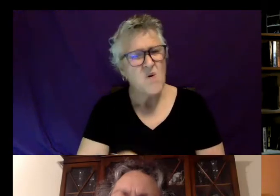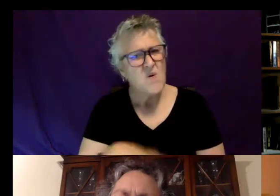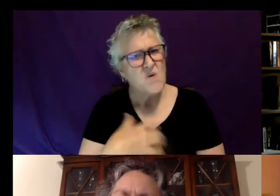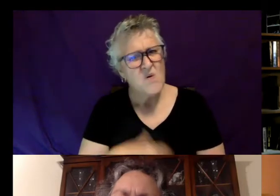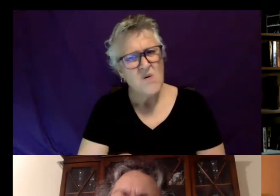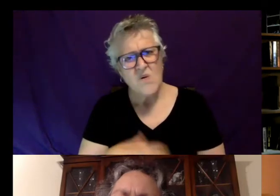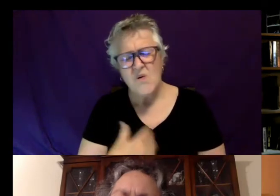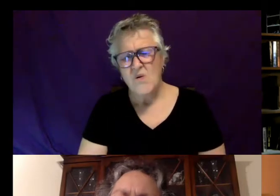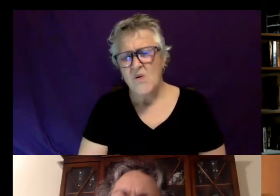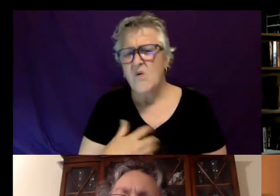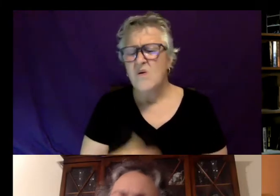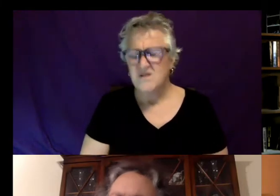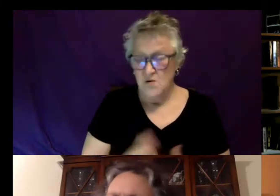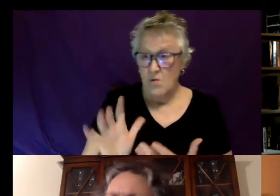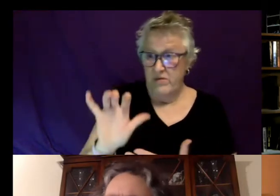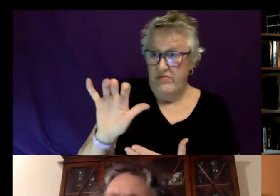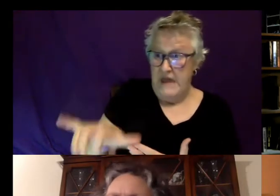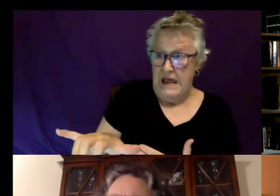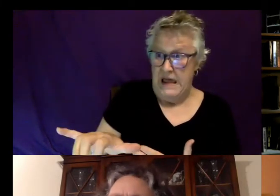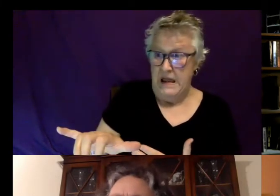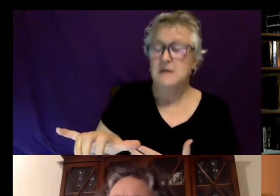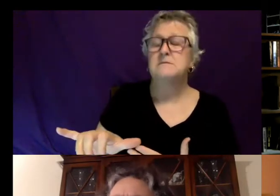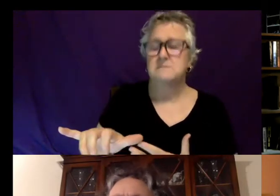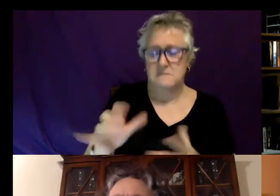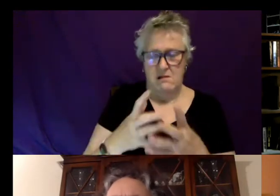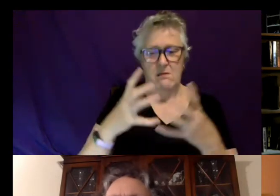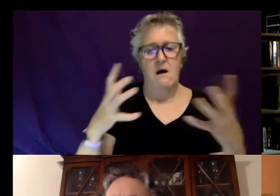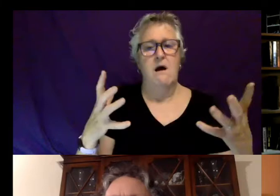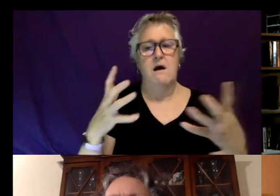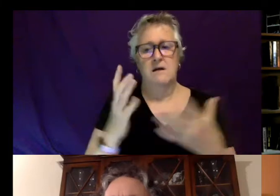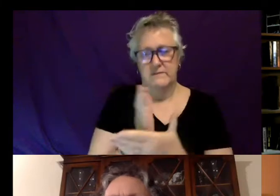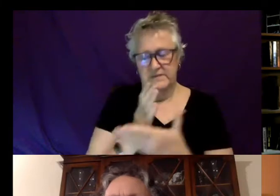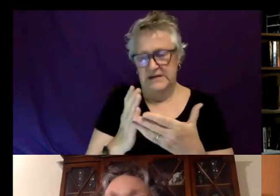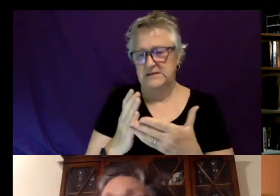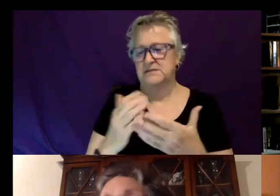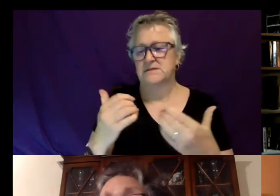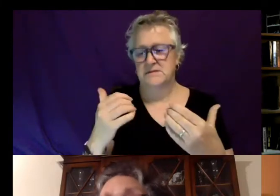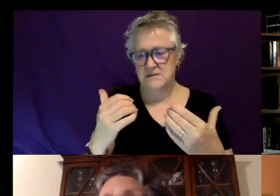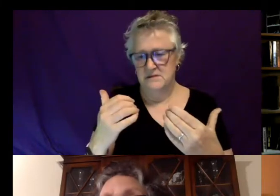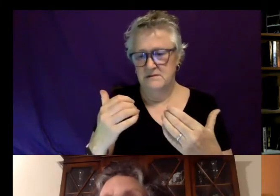of figures and wheelchairs and things. Yeah, that's very important. I